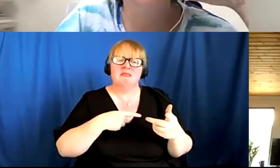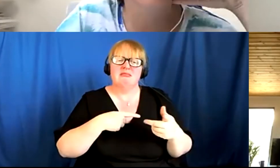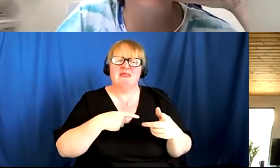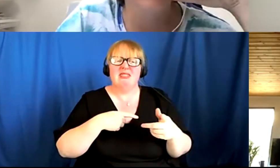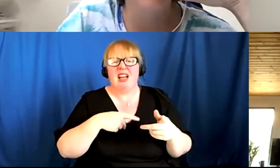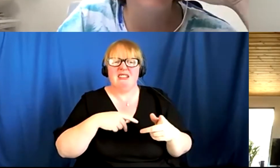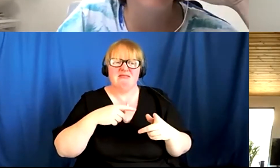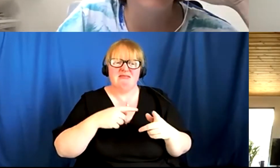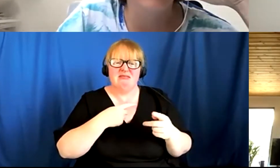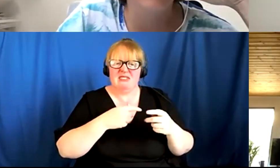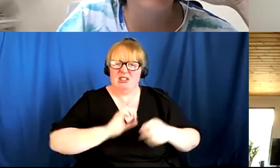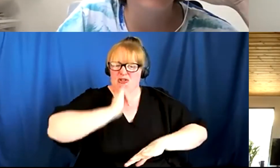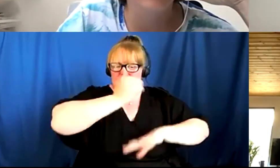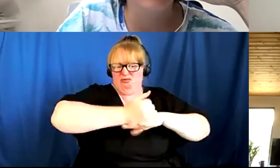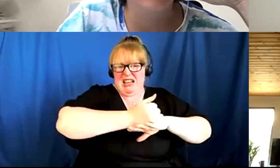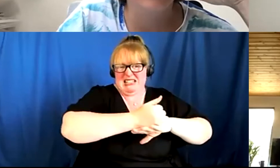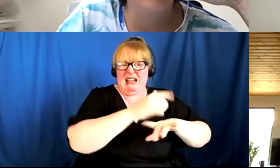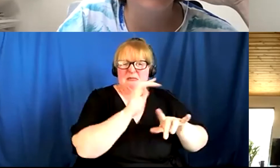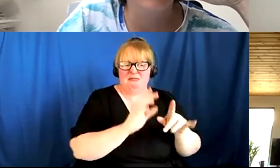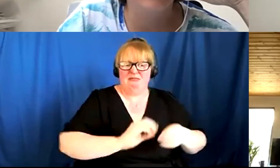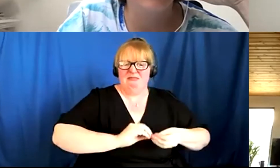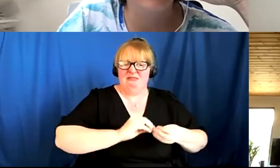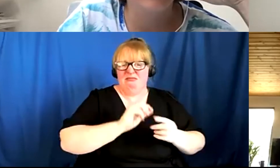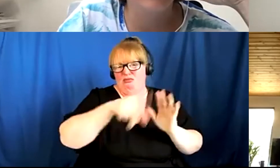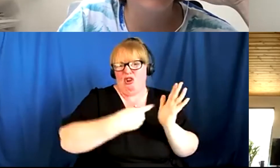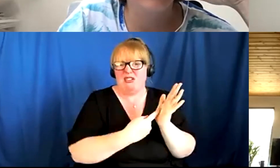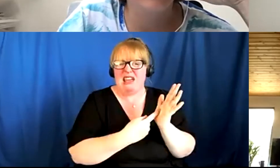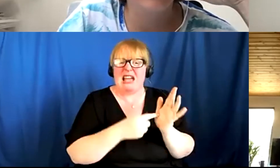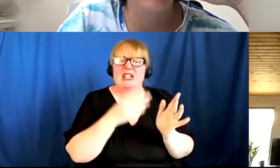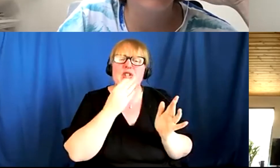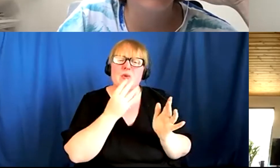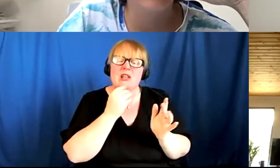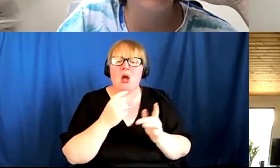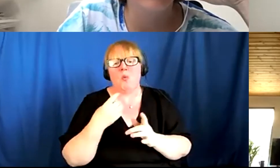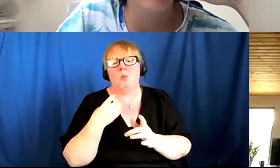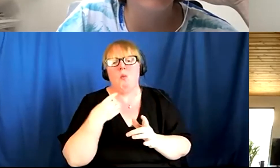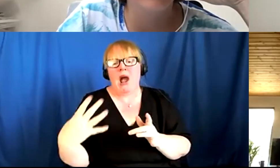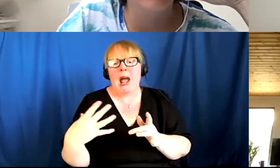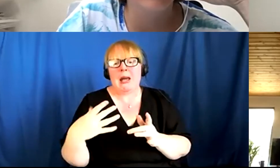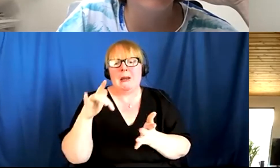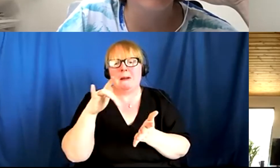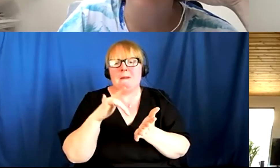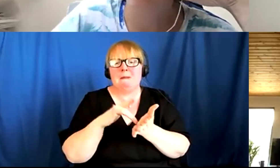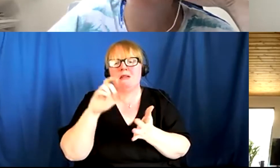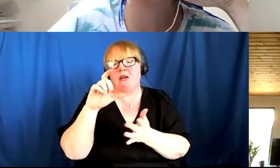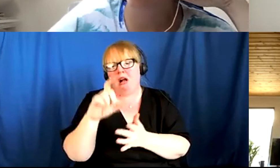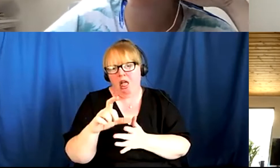predominantly white middle class people of a certain age in in the UK. And I carried along that path for a while, and then